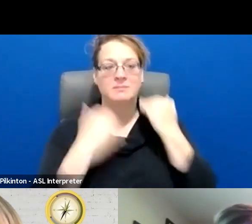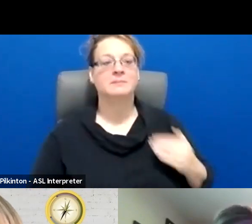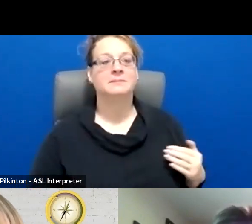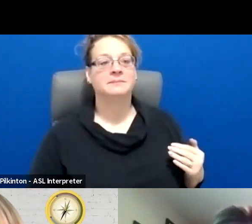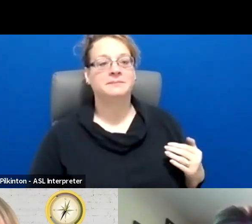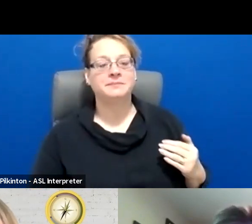I have highlighted blonde hair that is rather short.